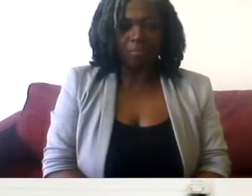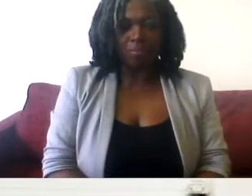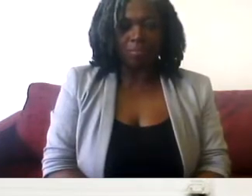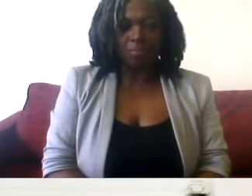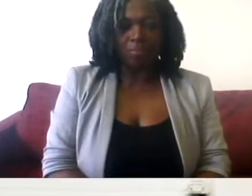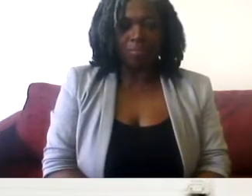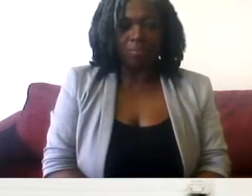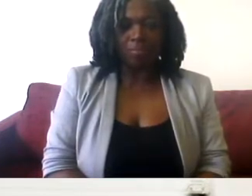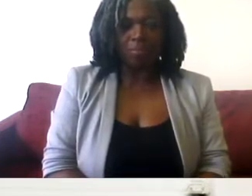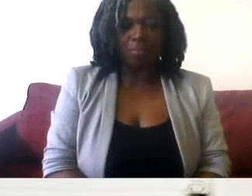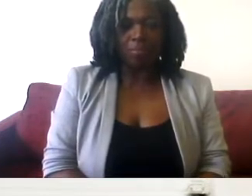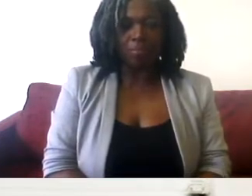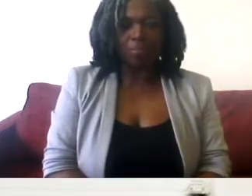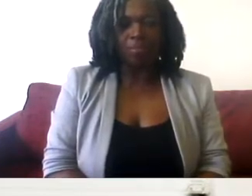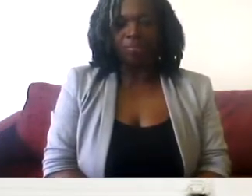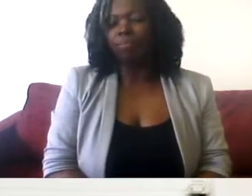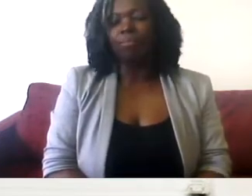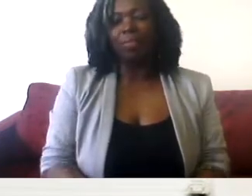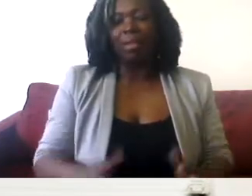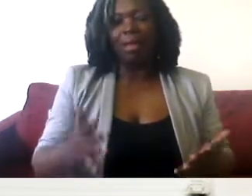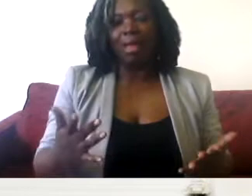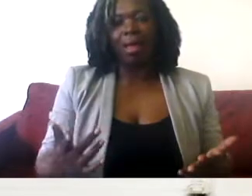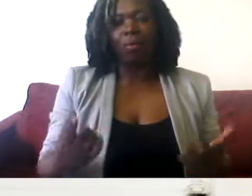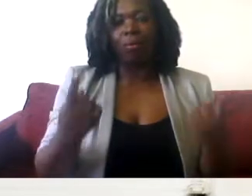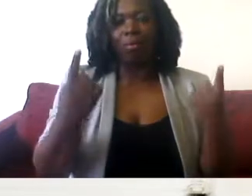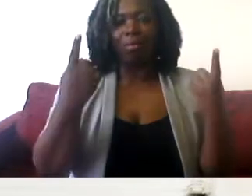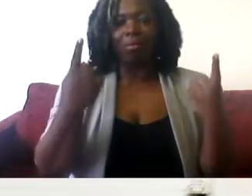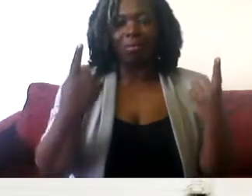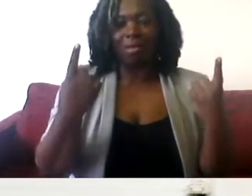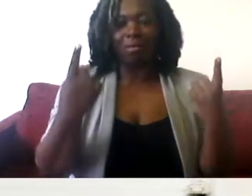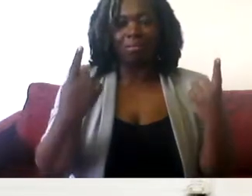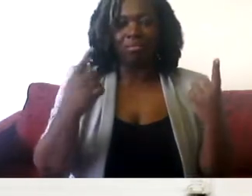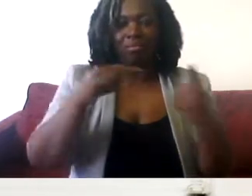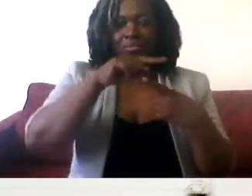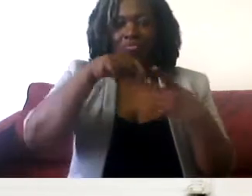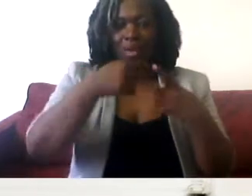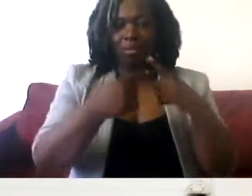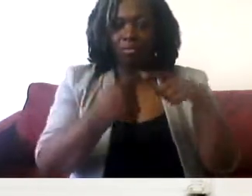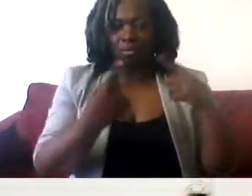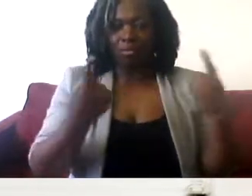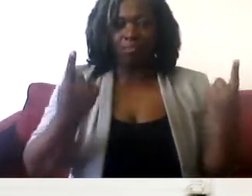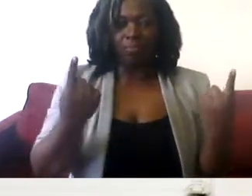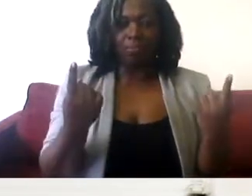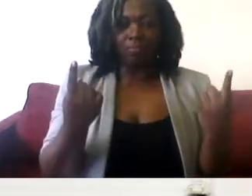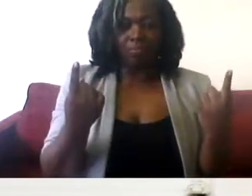but this time we're going to place the